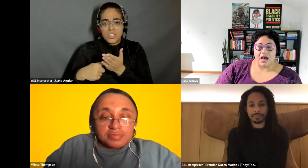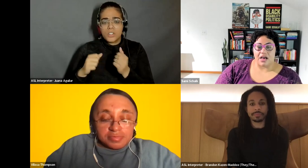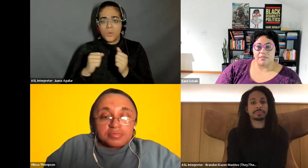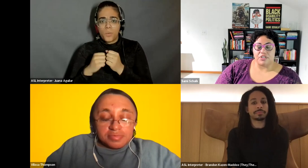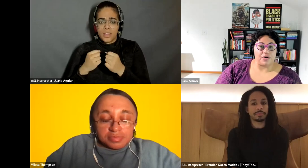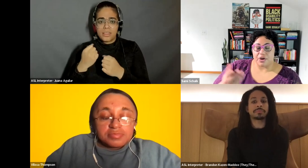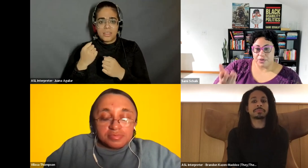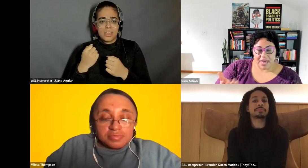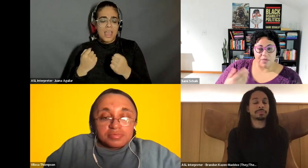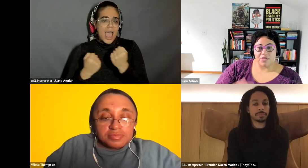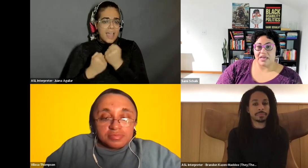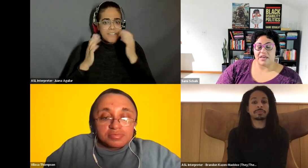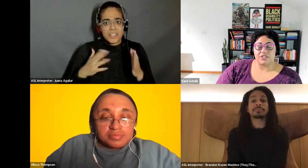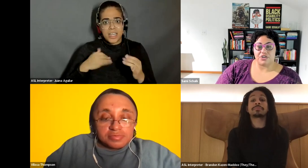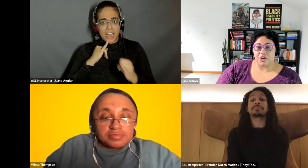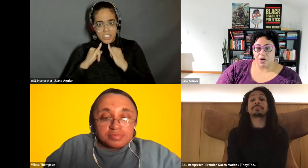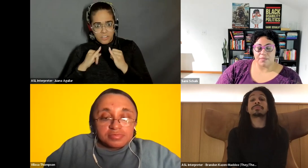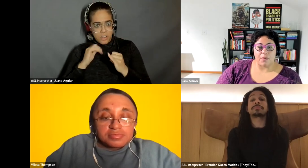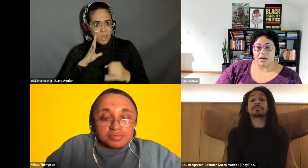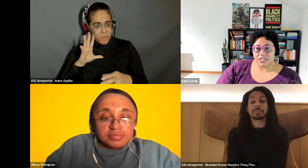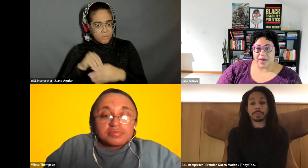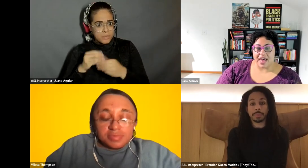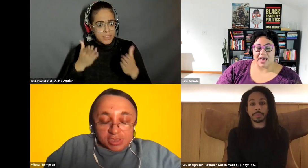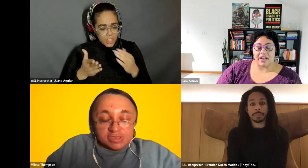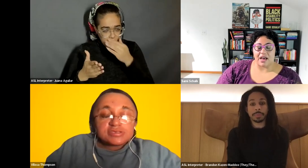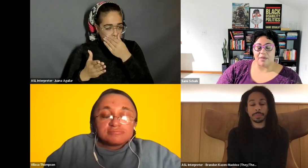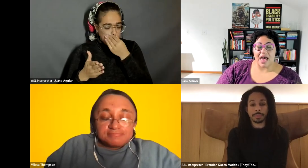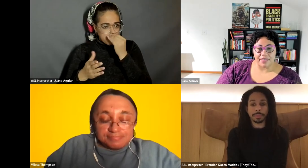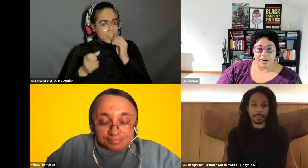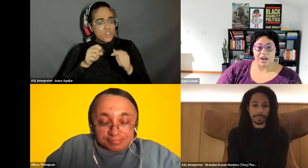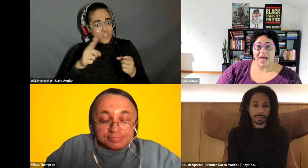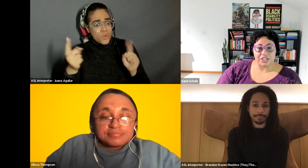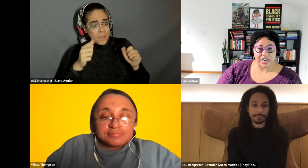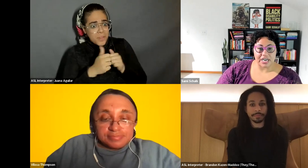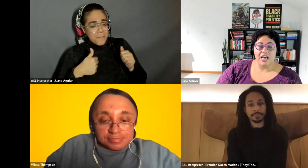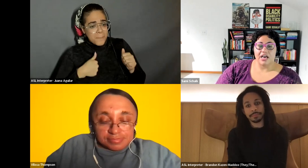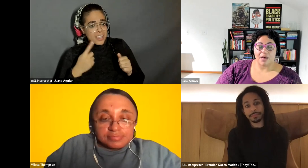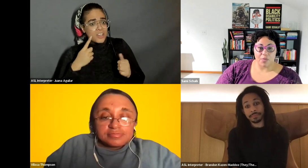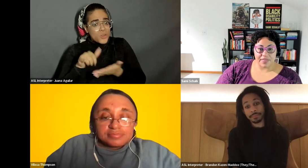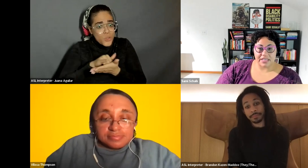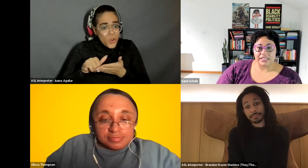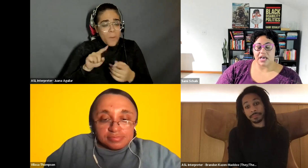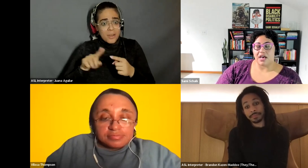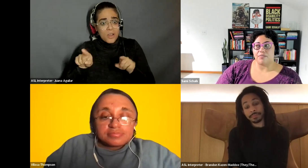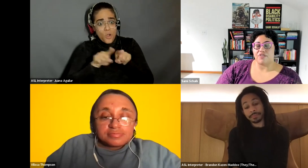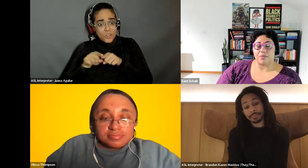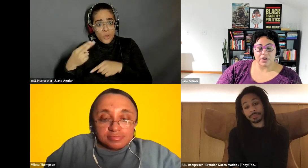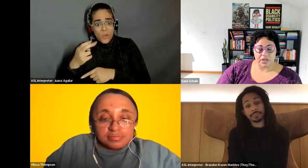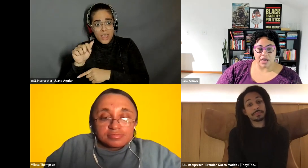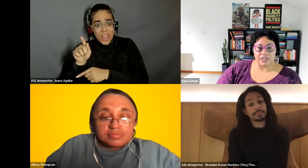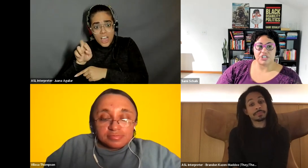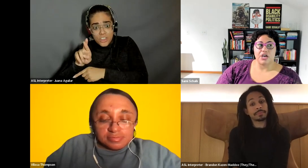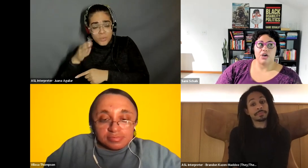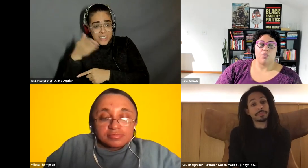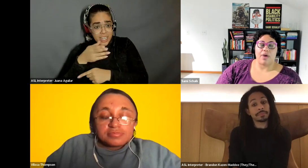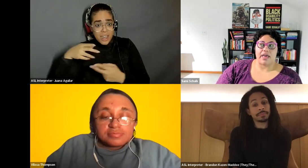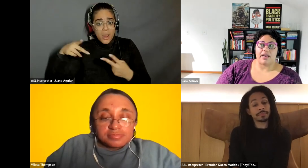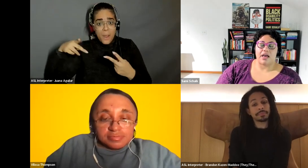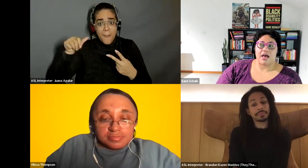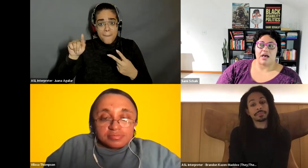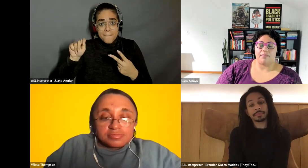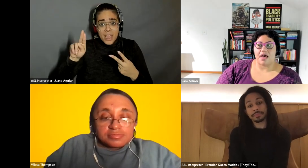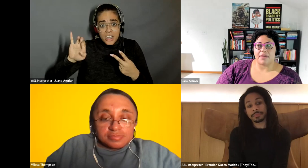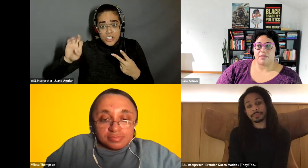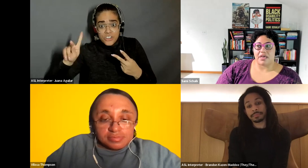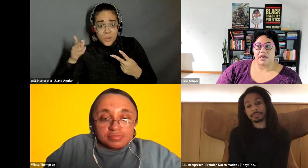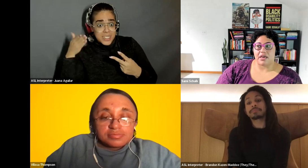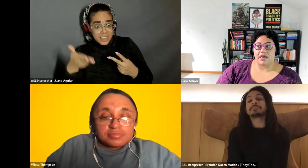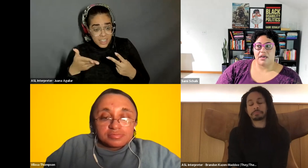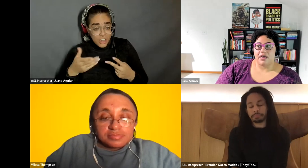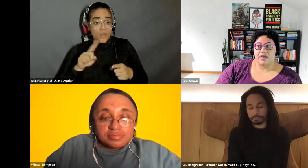Sami Schalk: So you know you came with me to New York, but we also had Heather and Patrick come with us for the book launch when i'm going to be